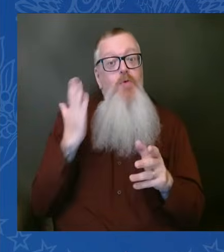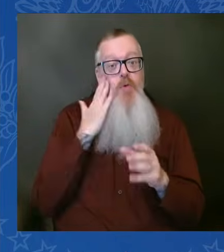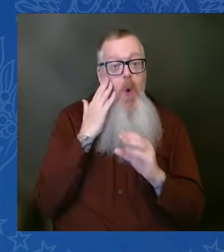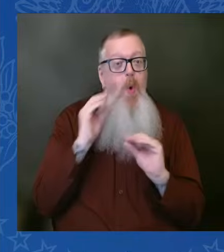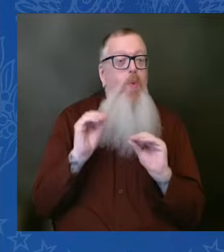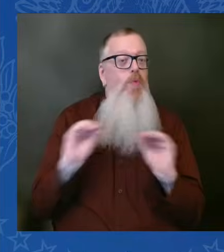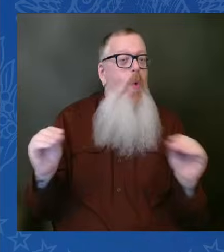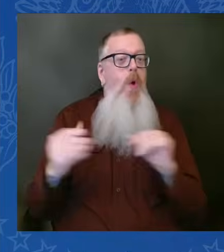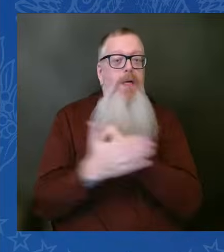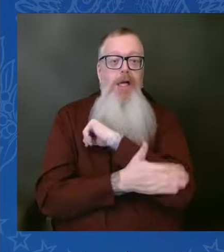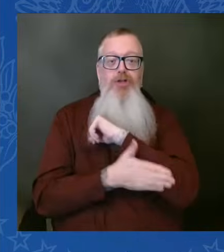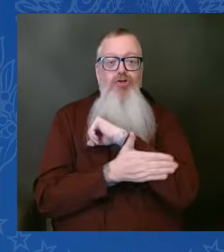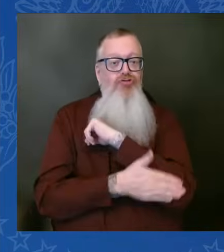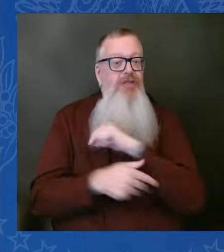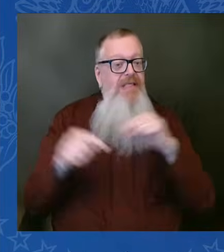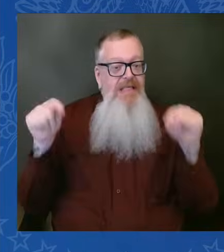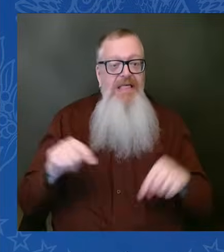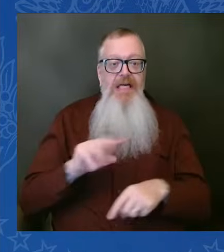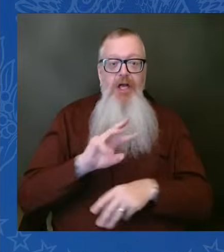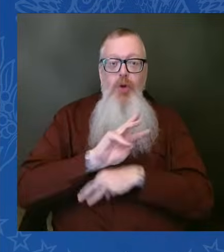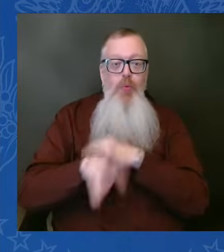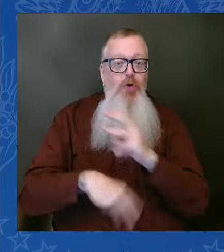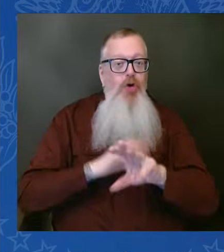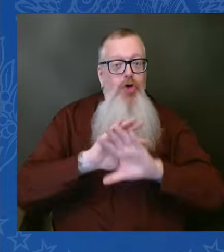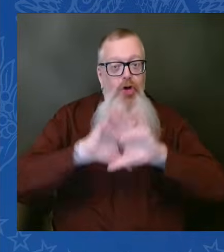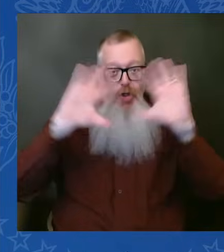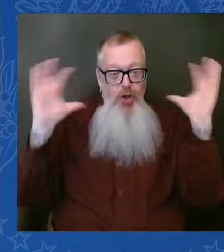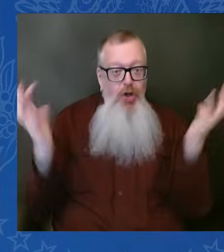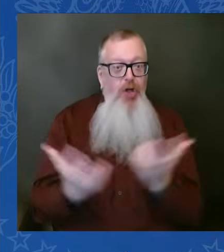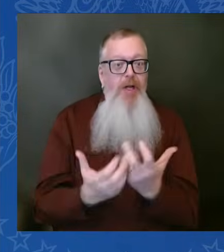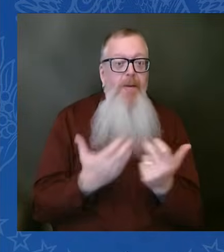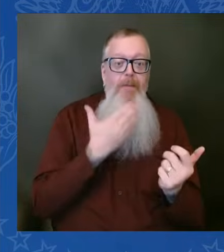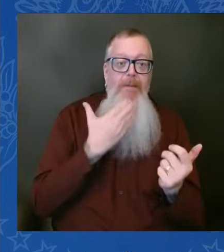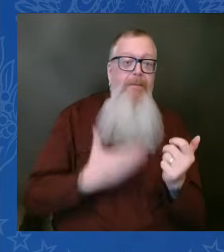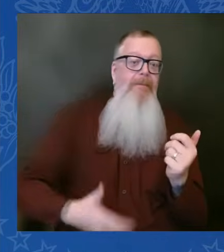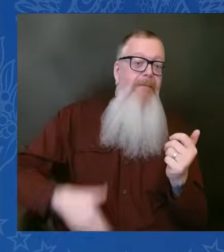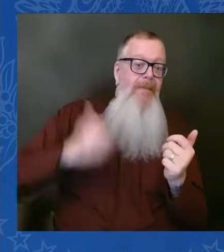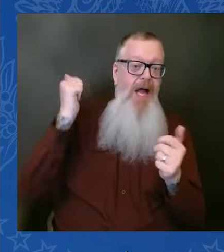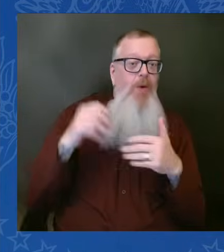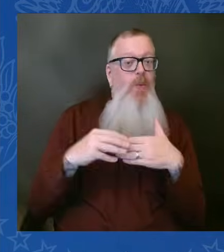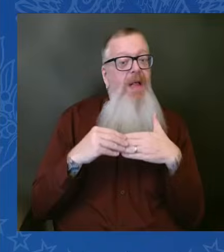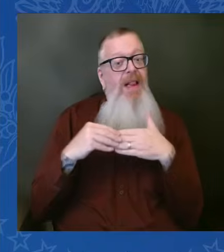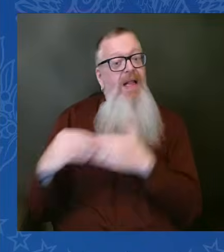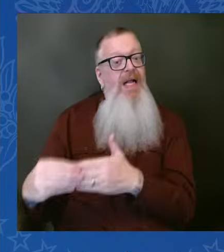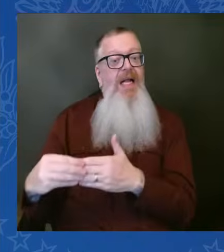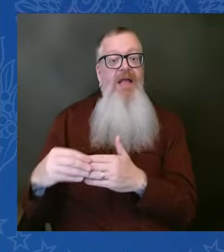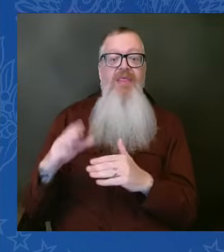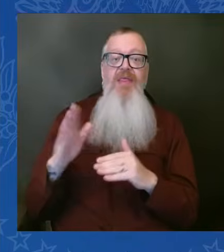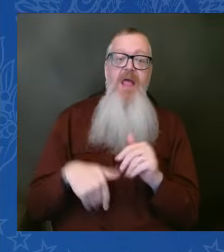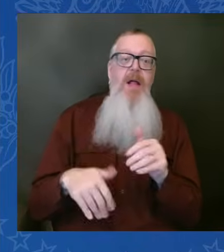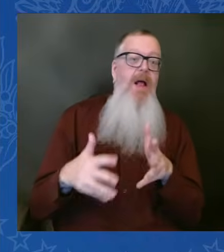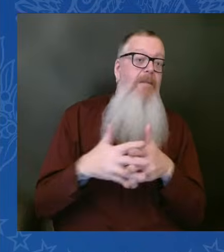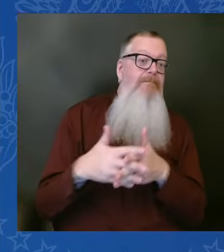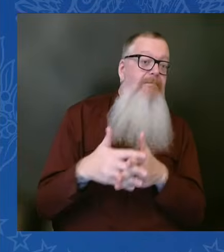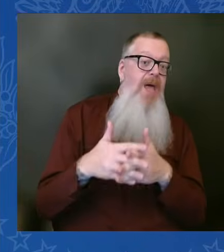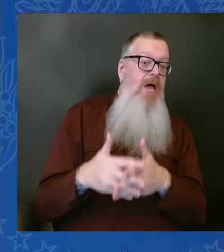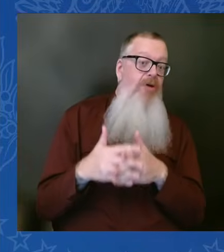to lead the world in the years to come than America. Think about it. What stunned me -- and, again, I’m going to say something outrageous --